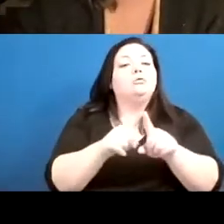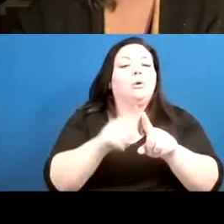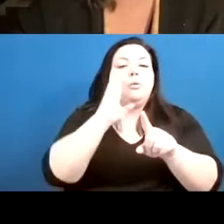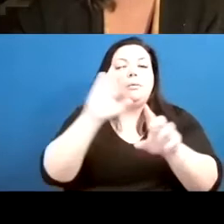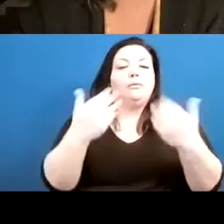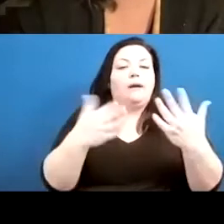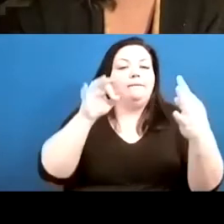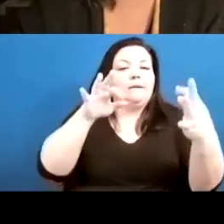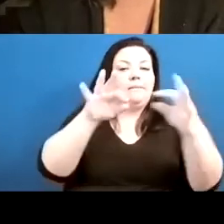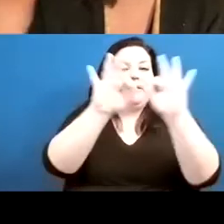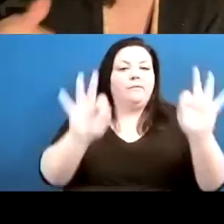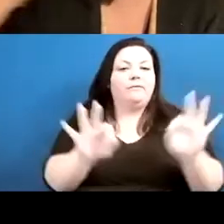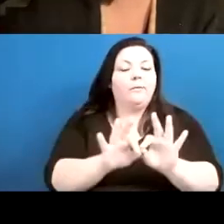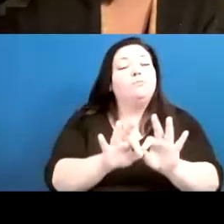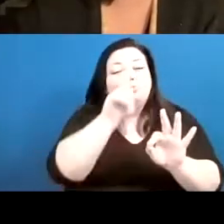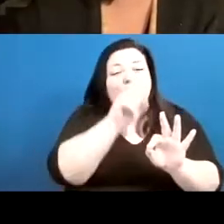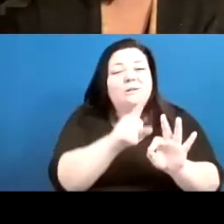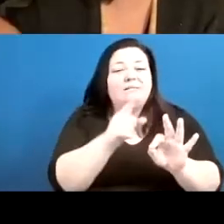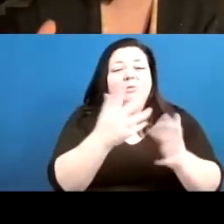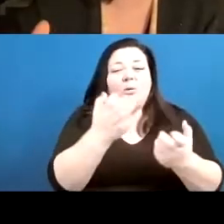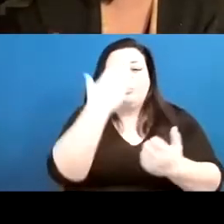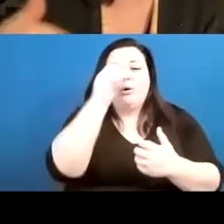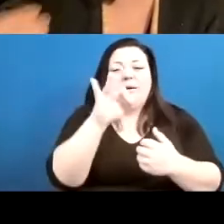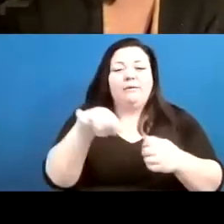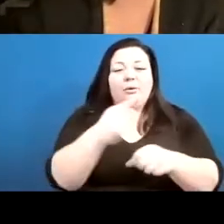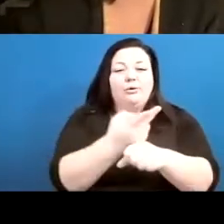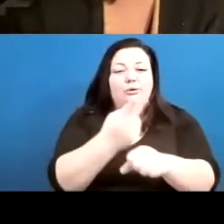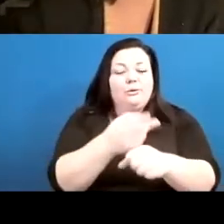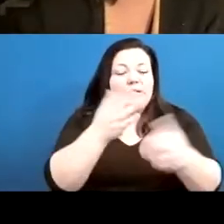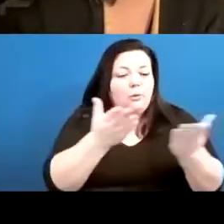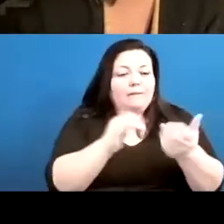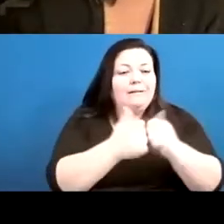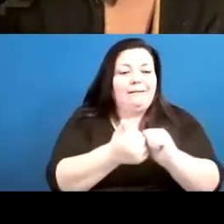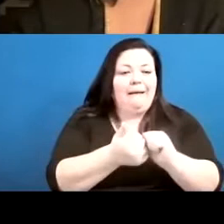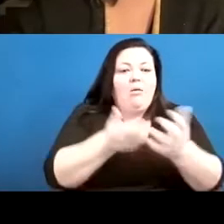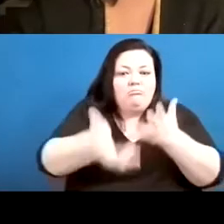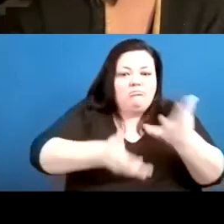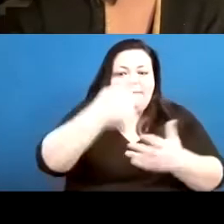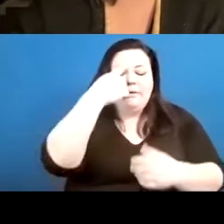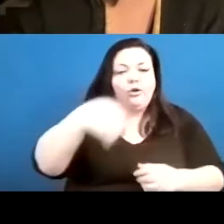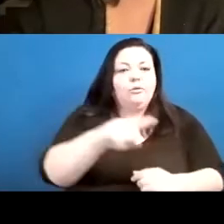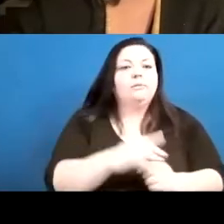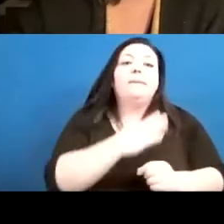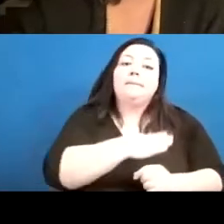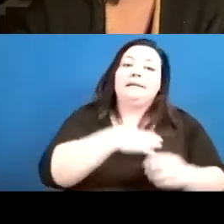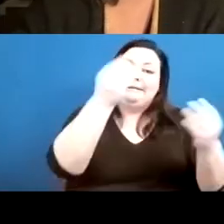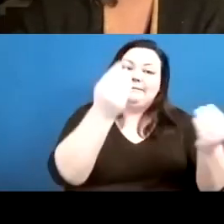We'd really like to know if you're using any of these services how that went for you, um, so please do let us know, and also we